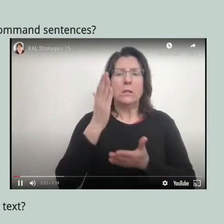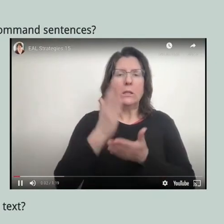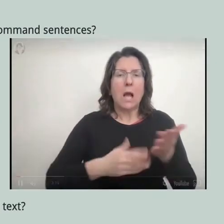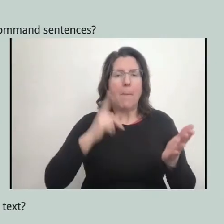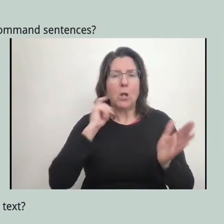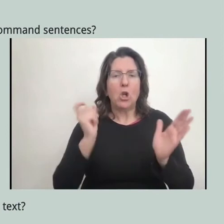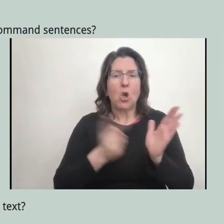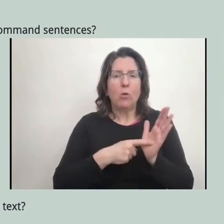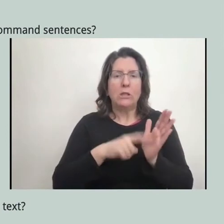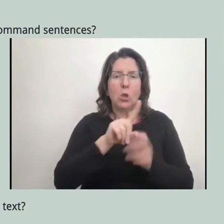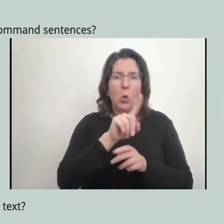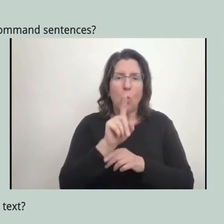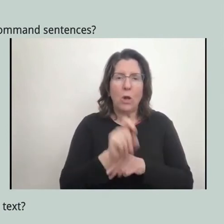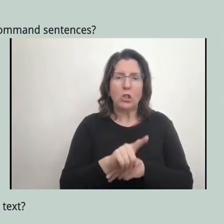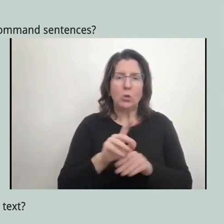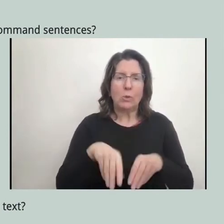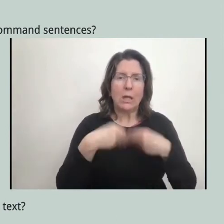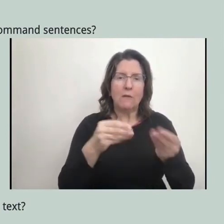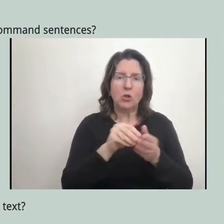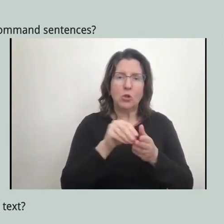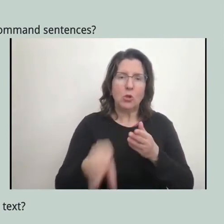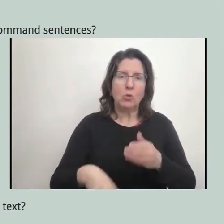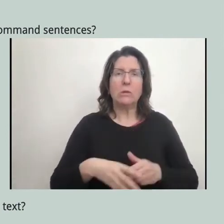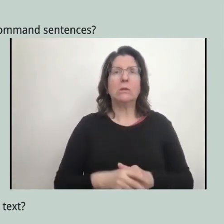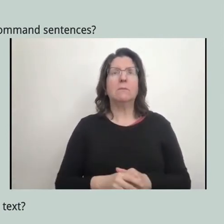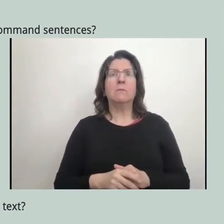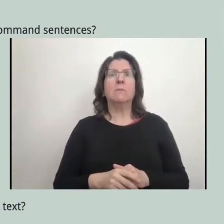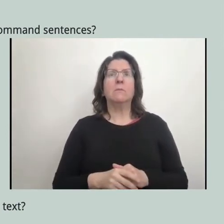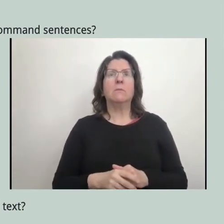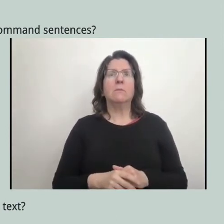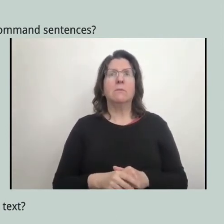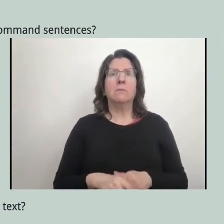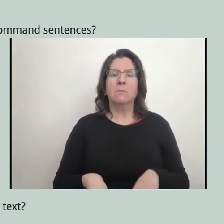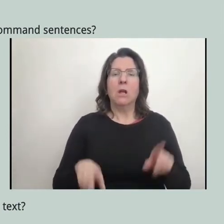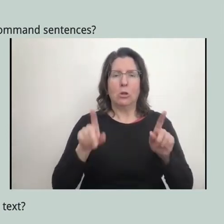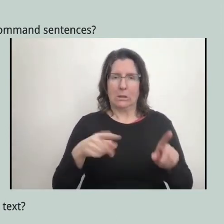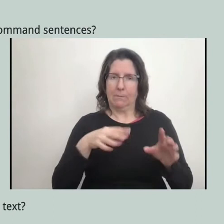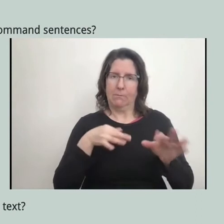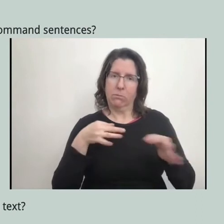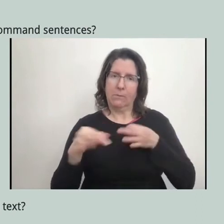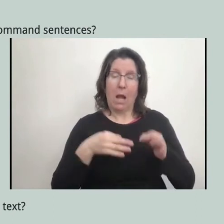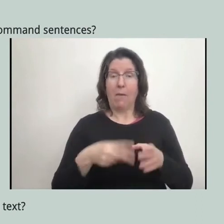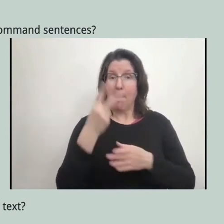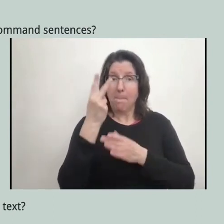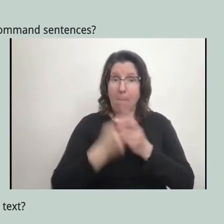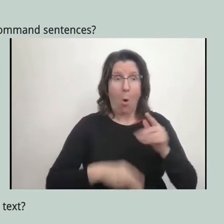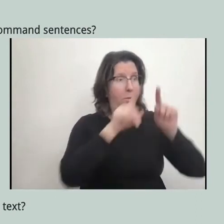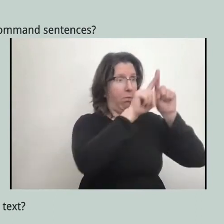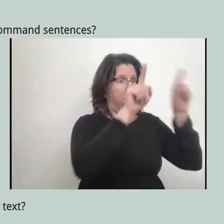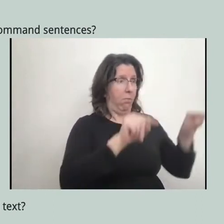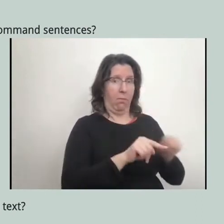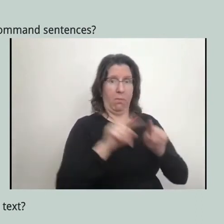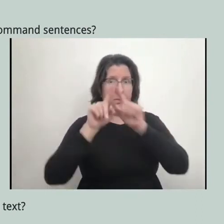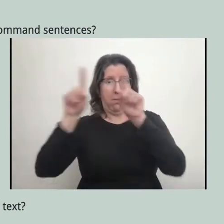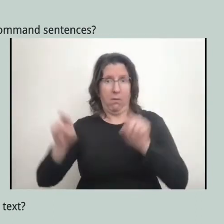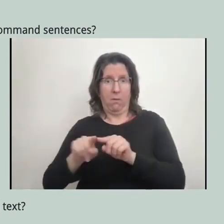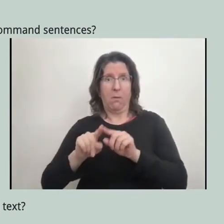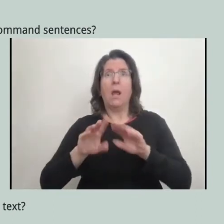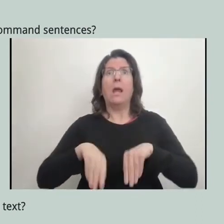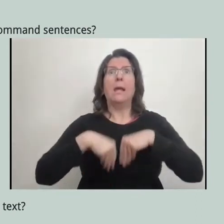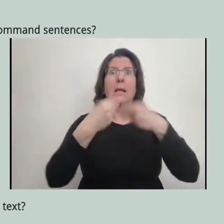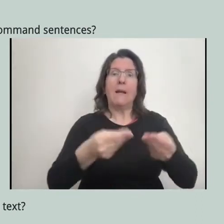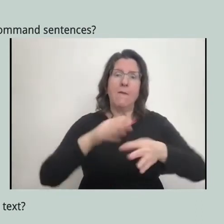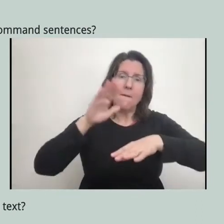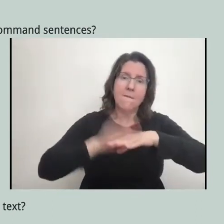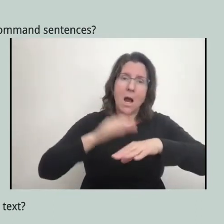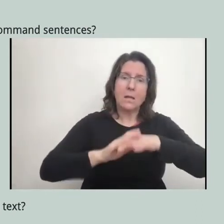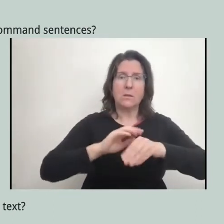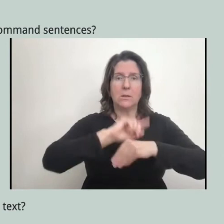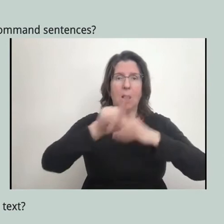Questions you can ask students to help them in their noticing strategies and identifying sentence patterns are outlined here.